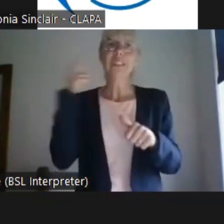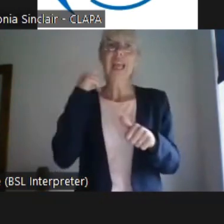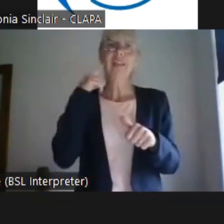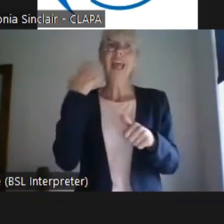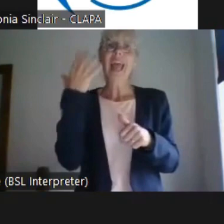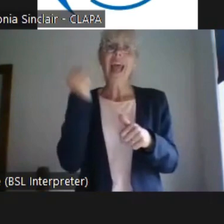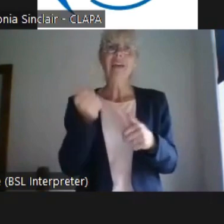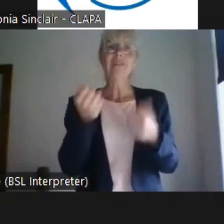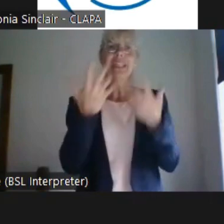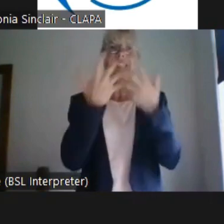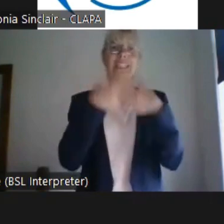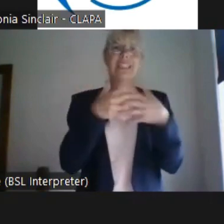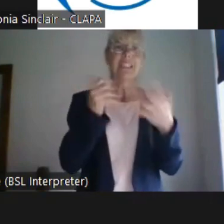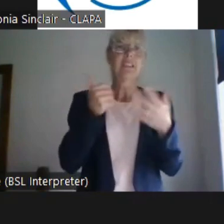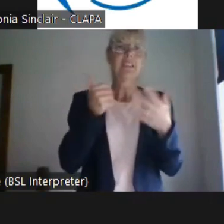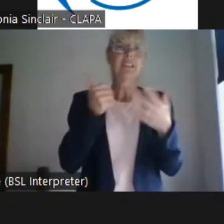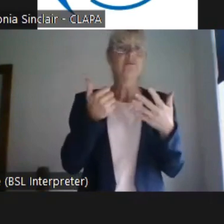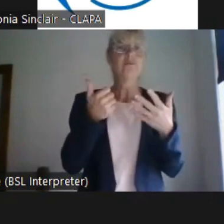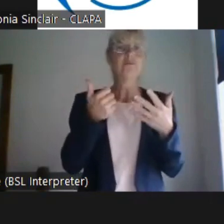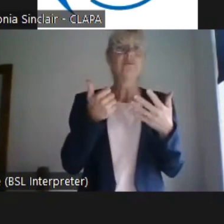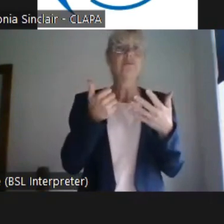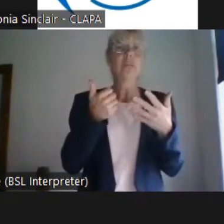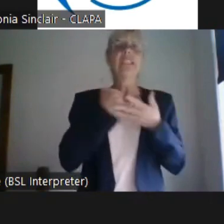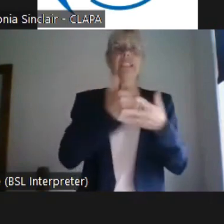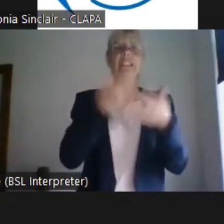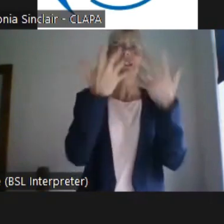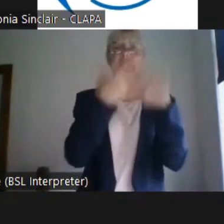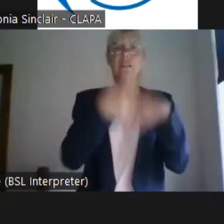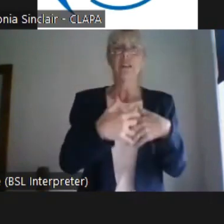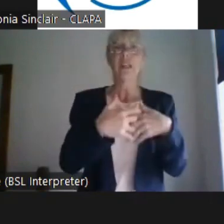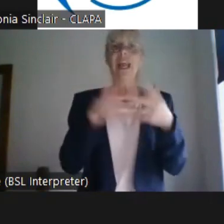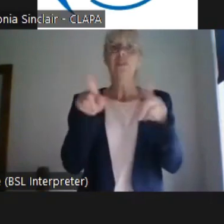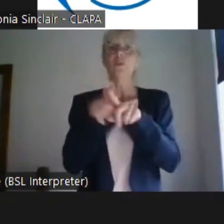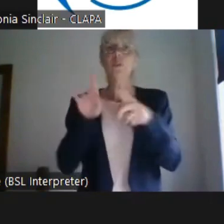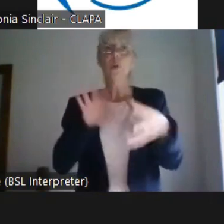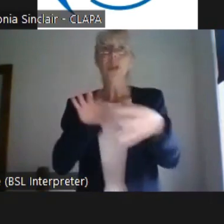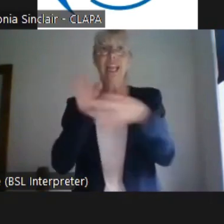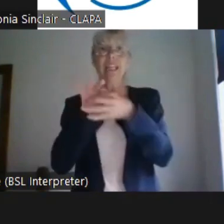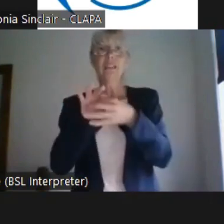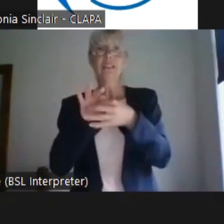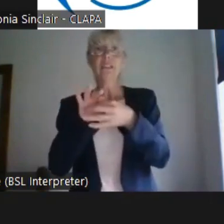and links and that you can sort of go through as well so there's quite a few things out there